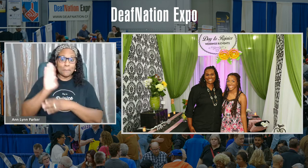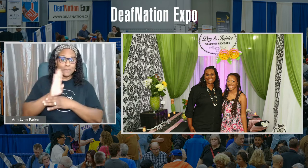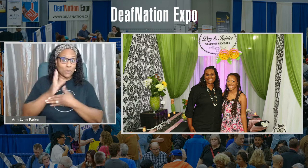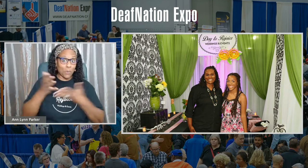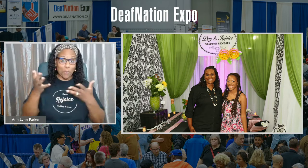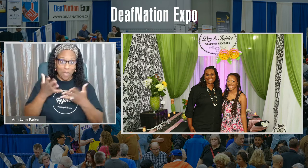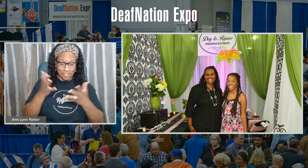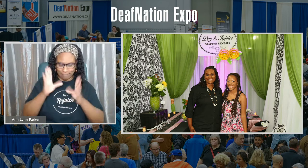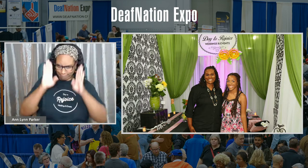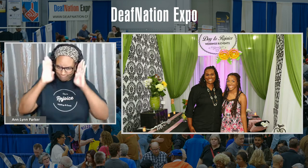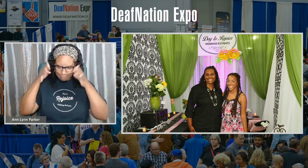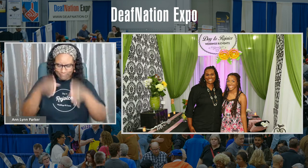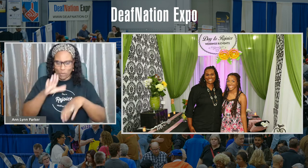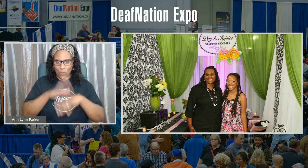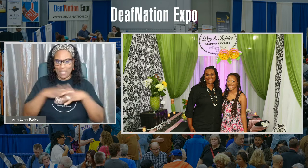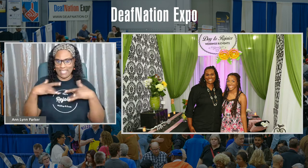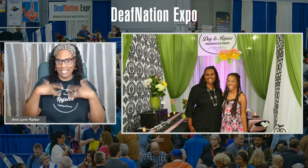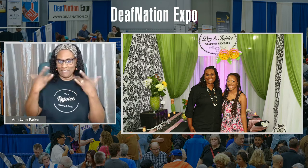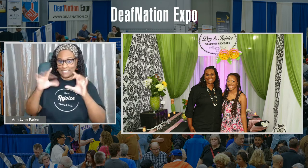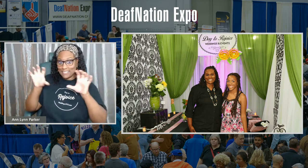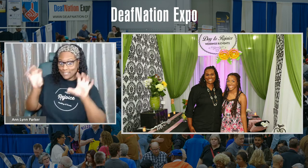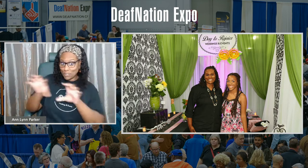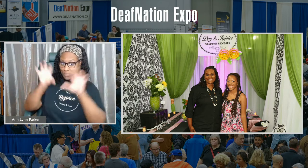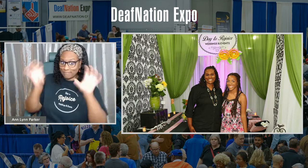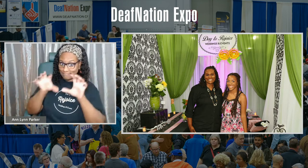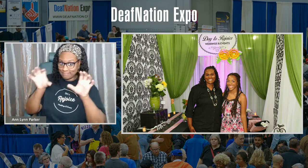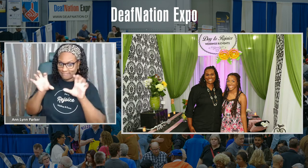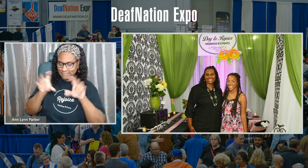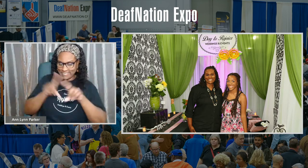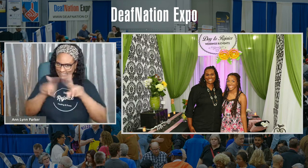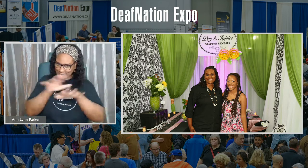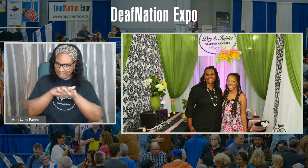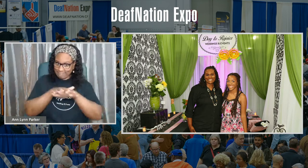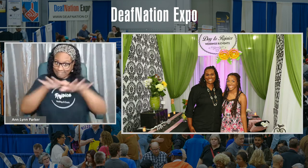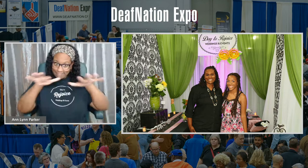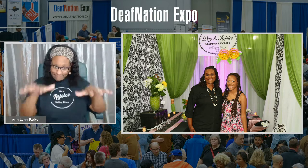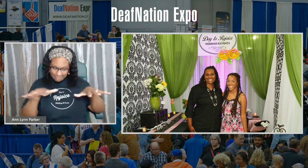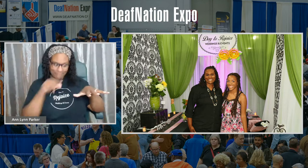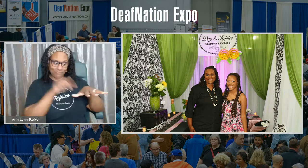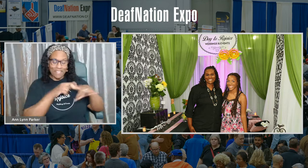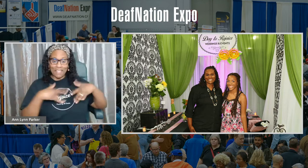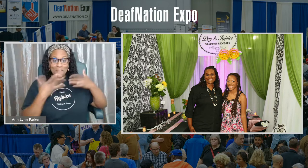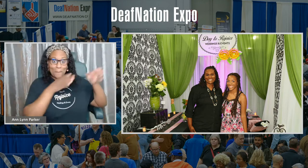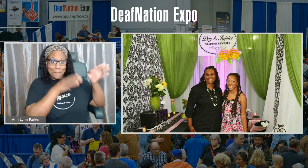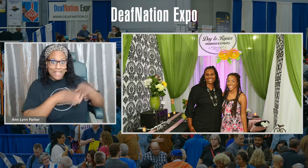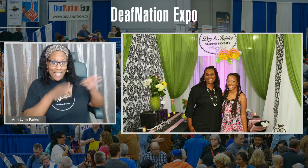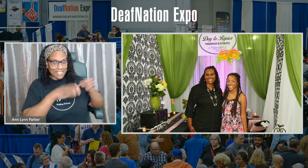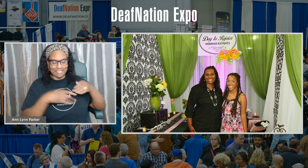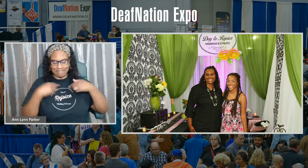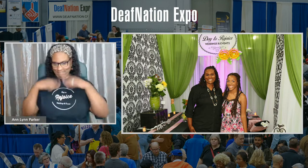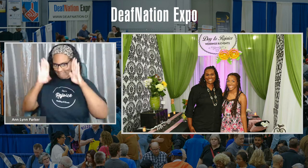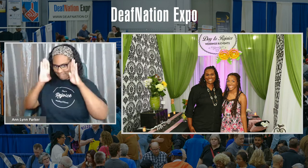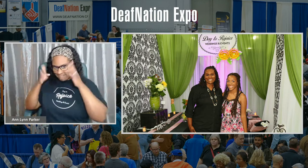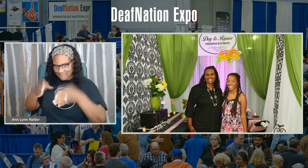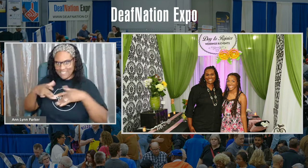This business is focused on event decorations, which is different from event planning.